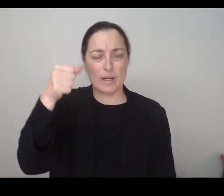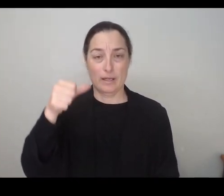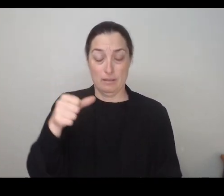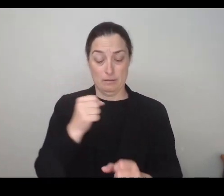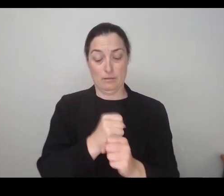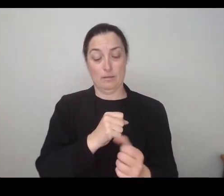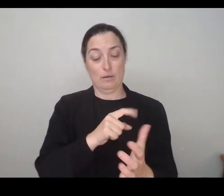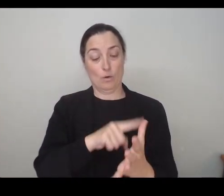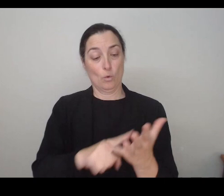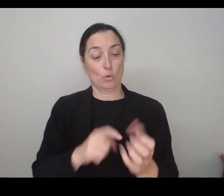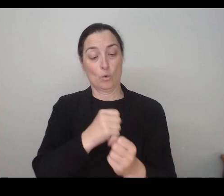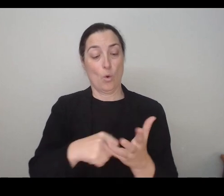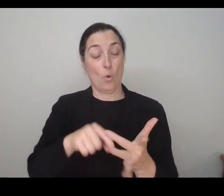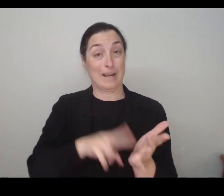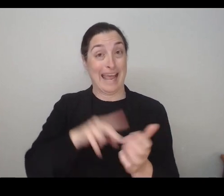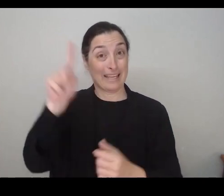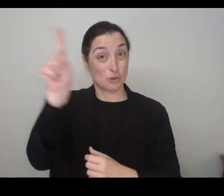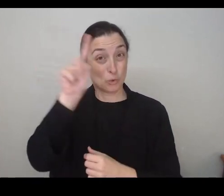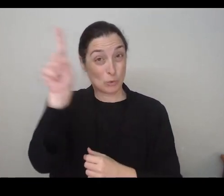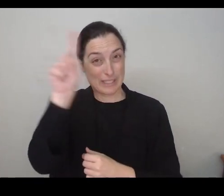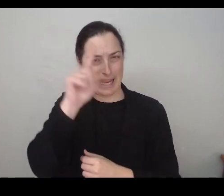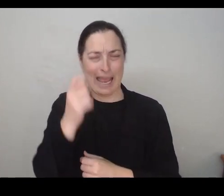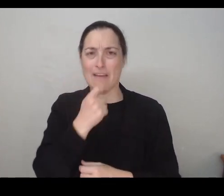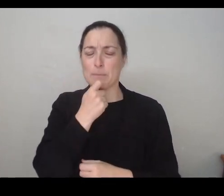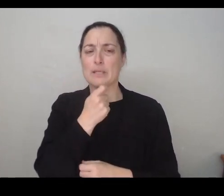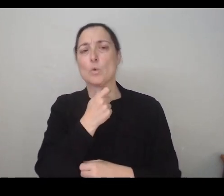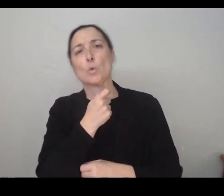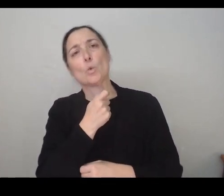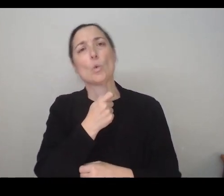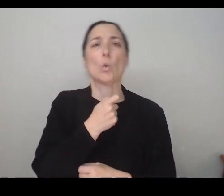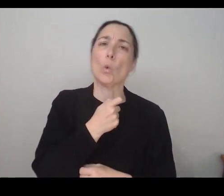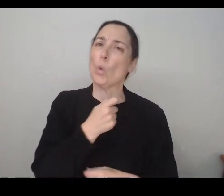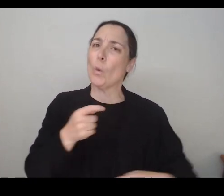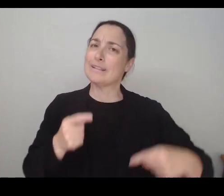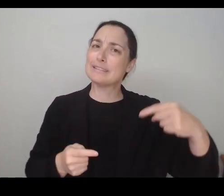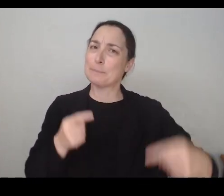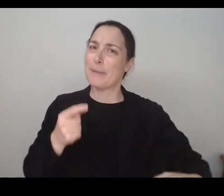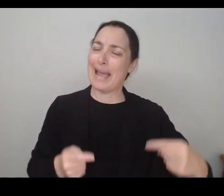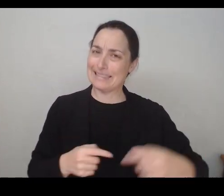rings with a wind of polemical debate. As was pointed out yesterday,